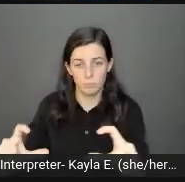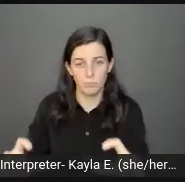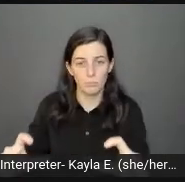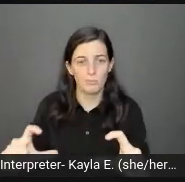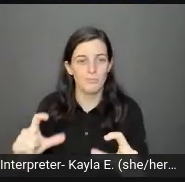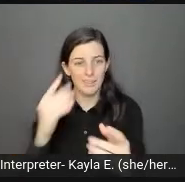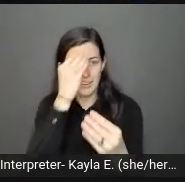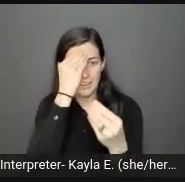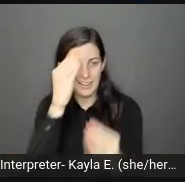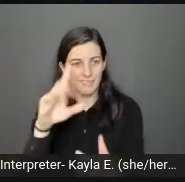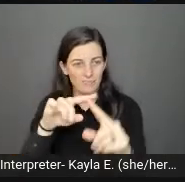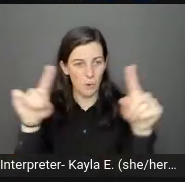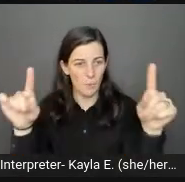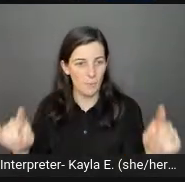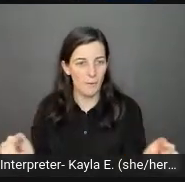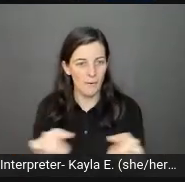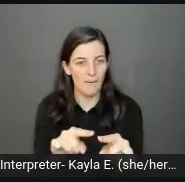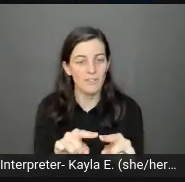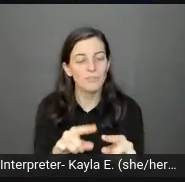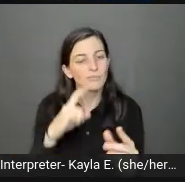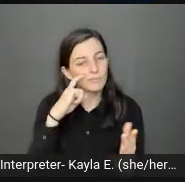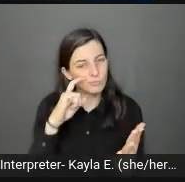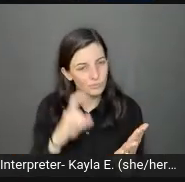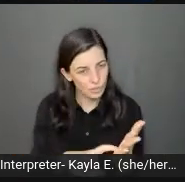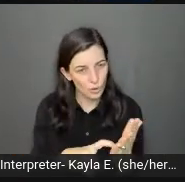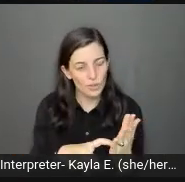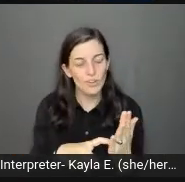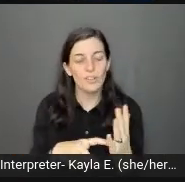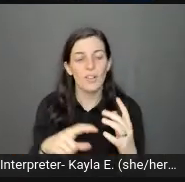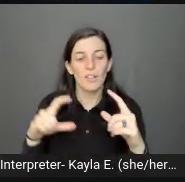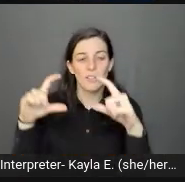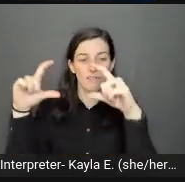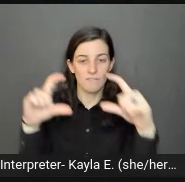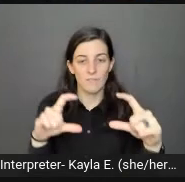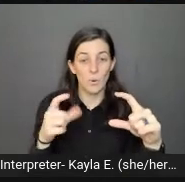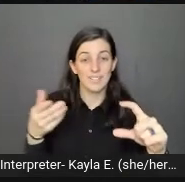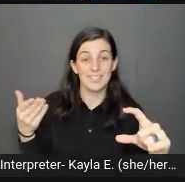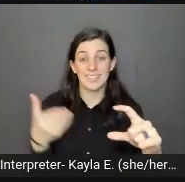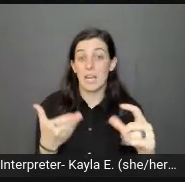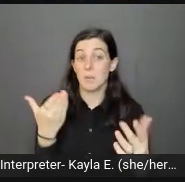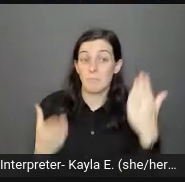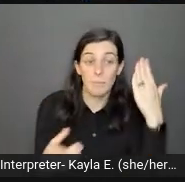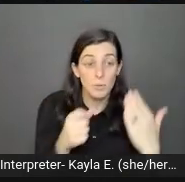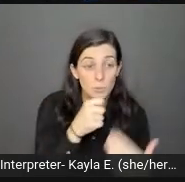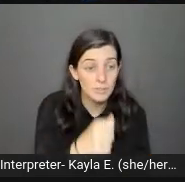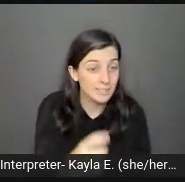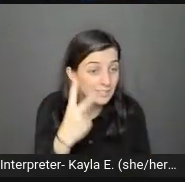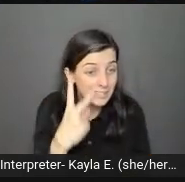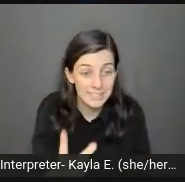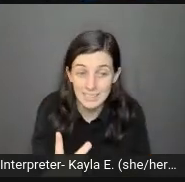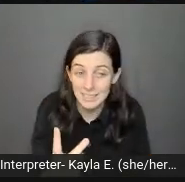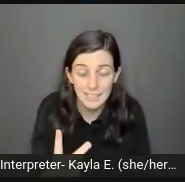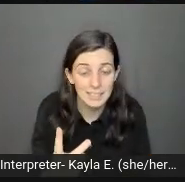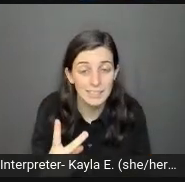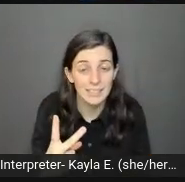Notice that the focus indication is there in ABLE, you might not even have seen it across the web there.